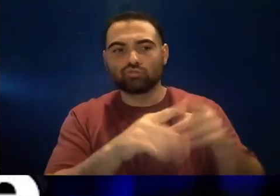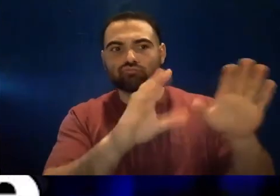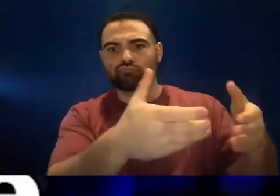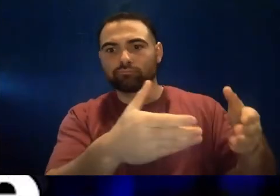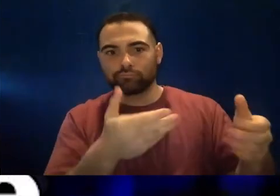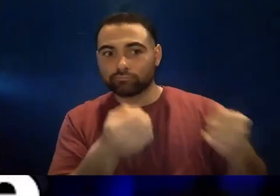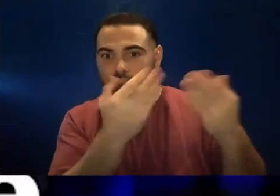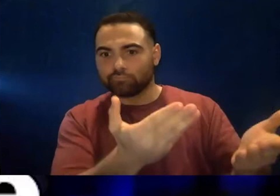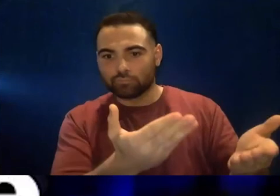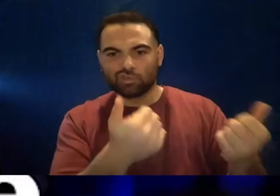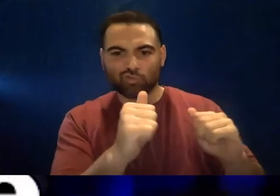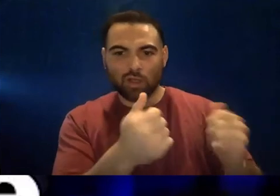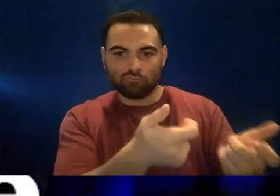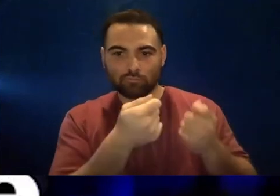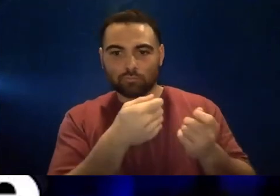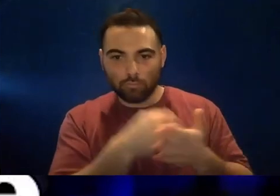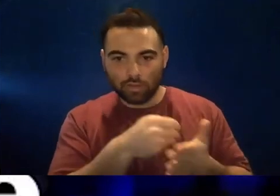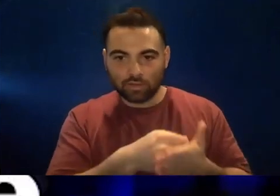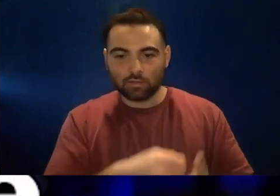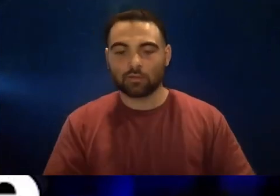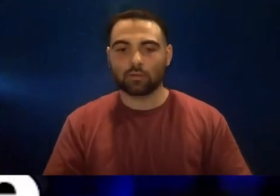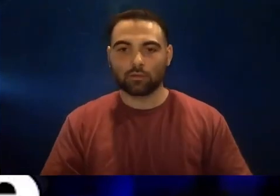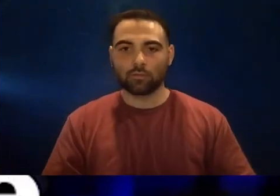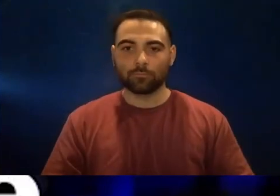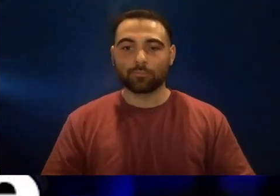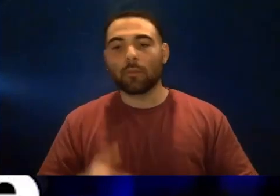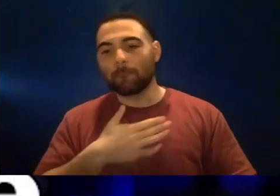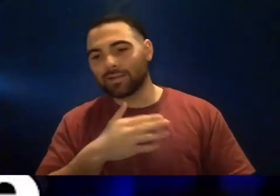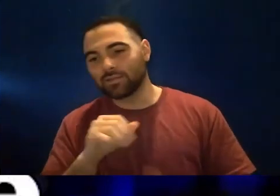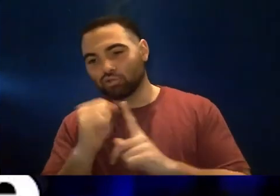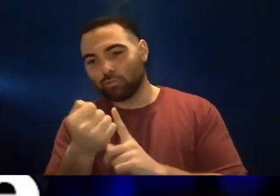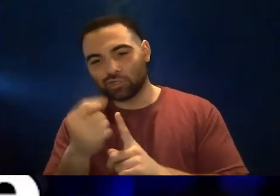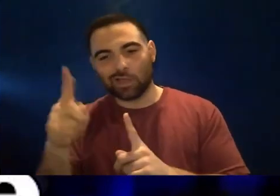In my case, I just kept going. I just kept doing it and doing it